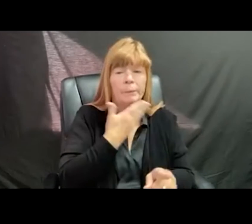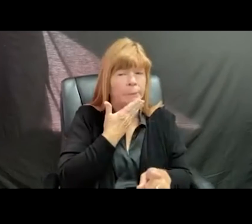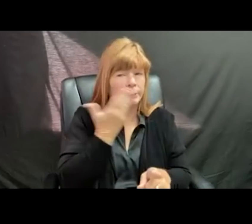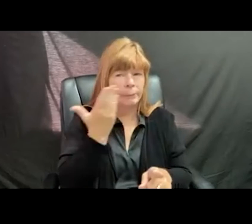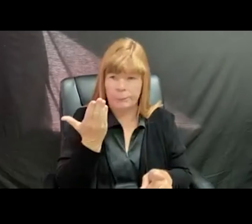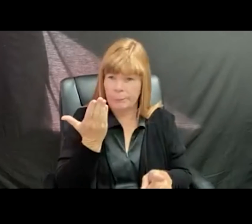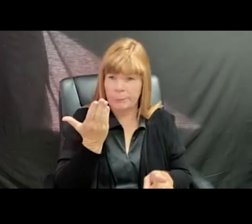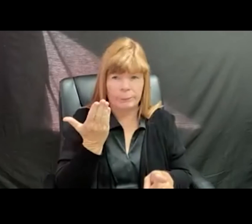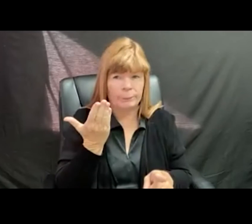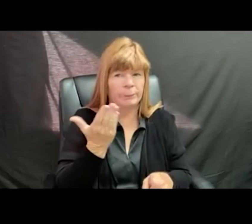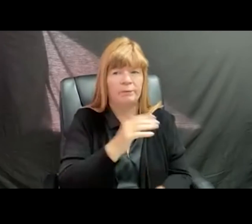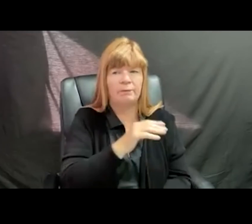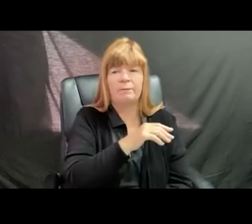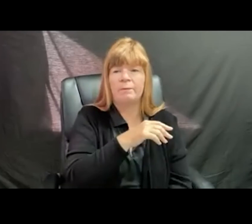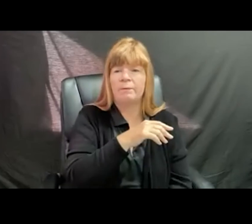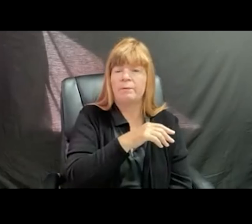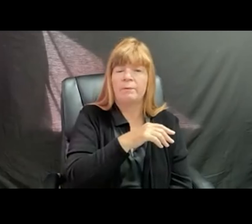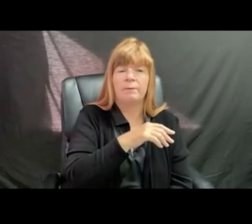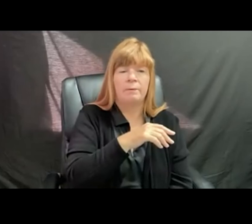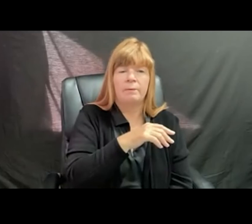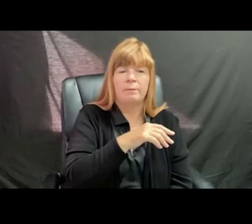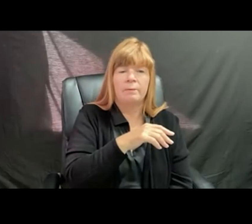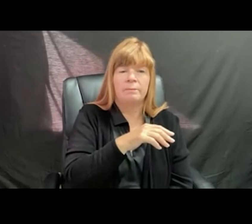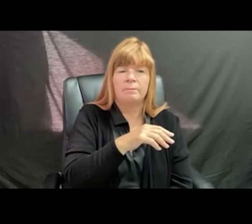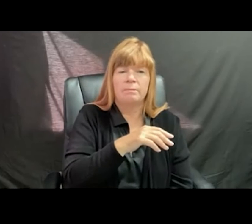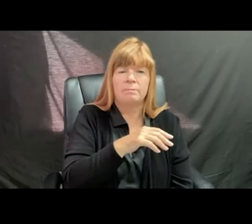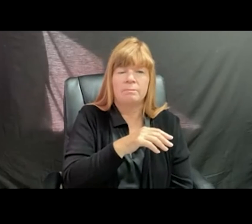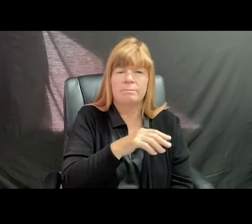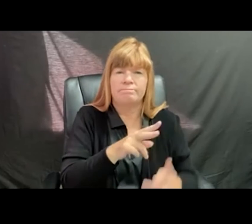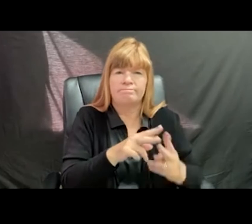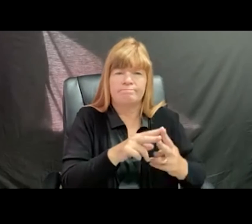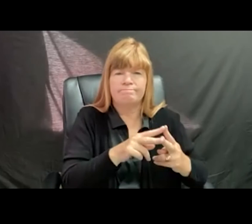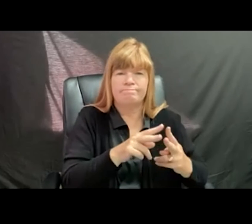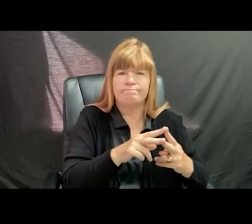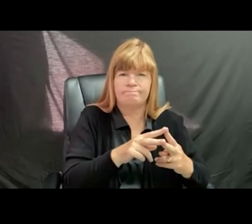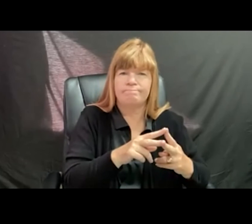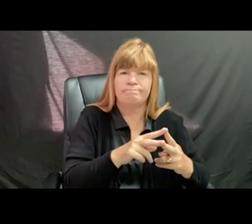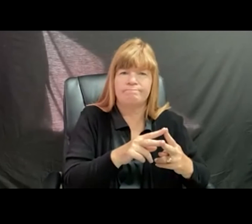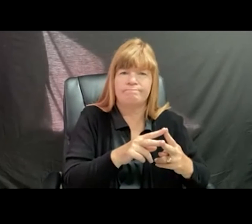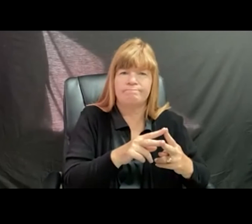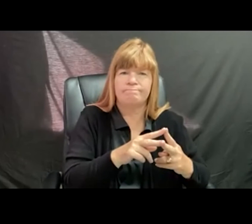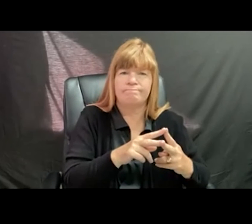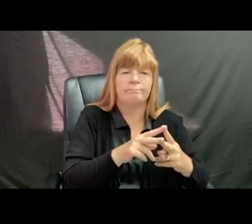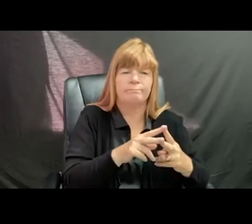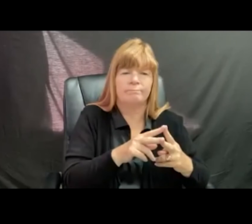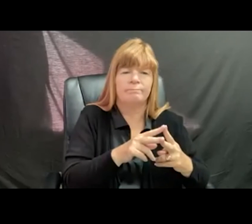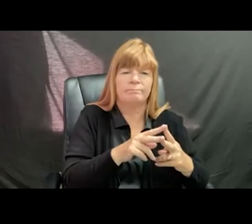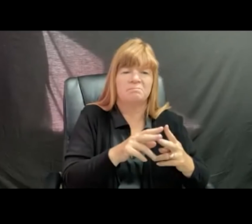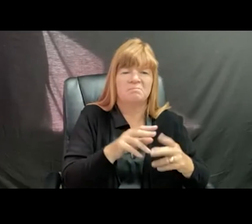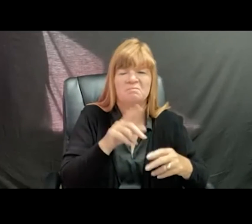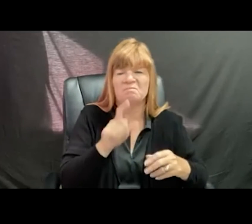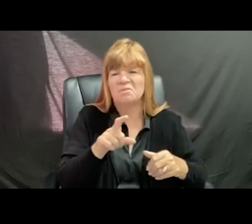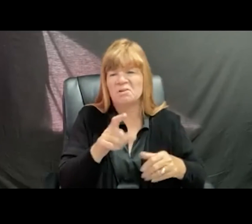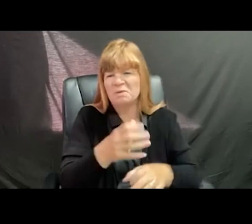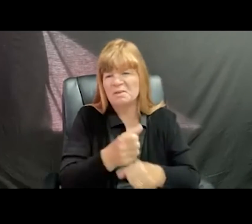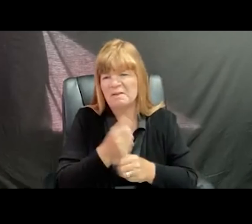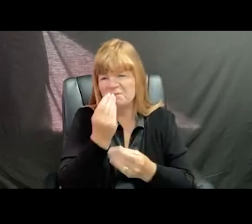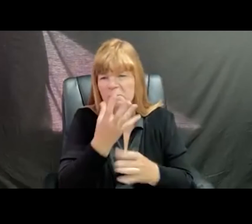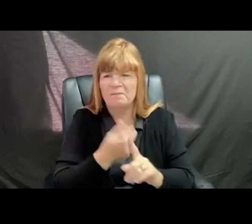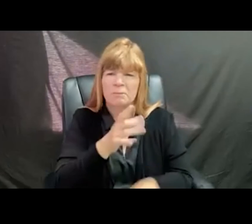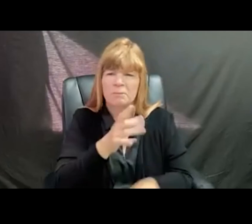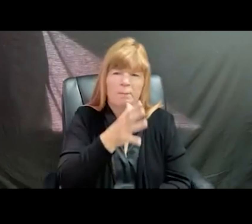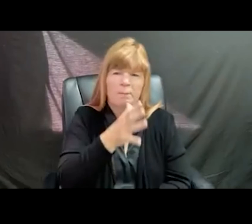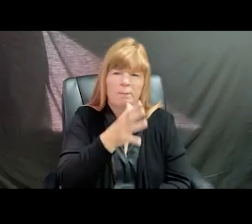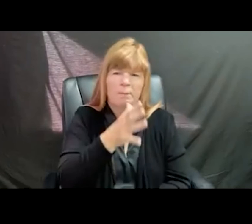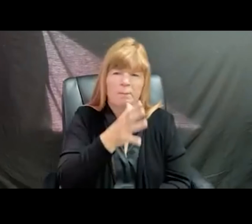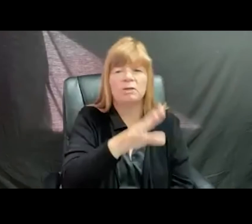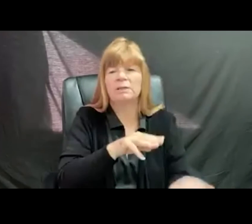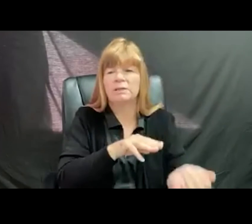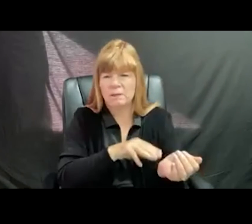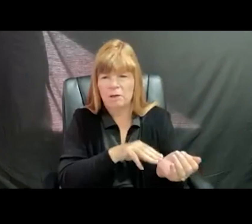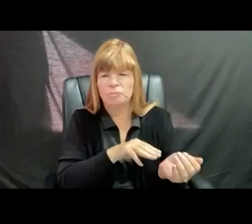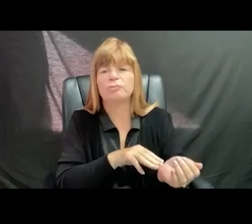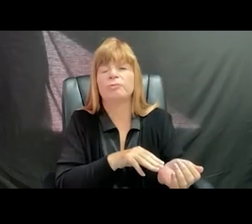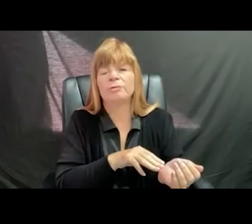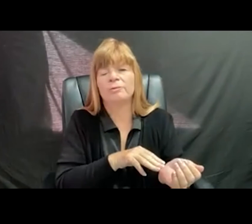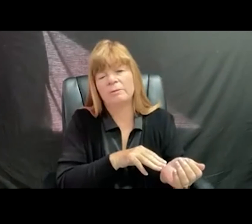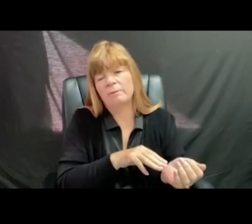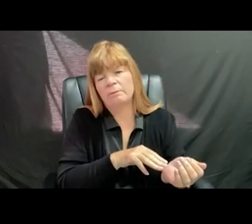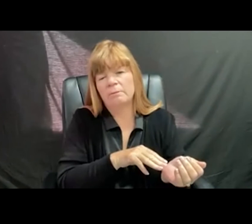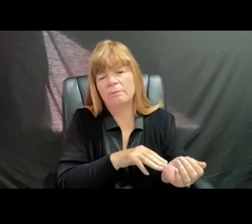two with some information from your parents or a doctor it's certainly so the case you explained